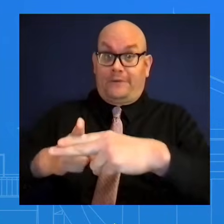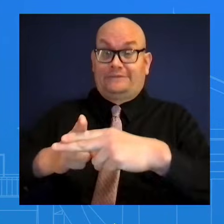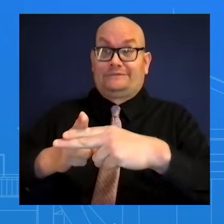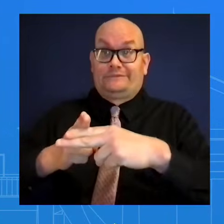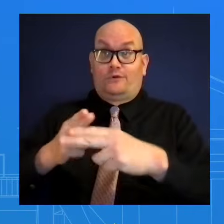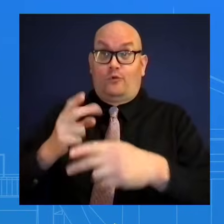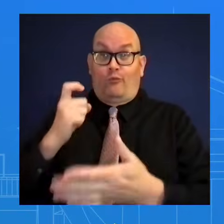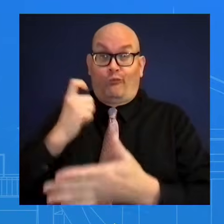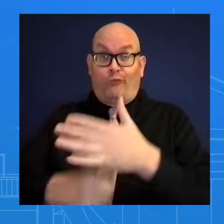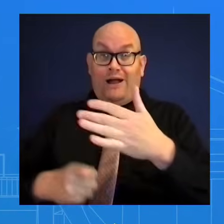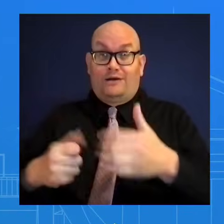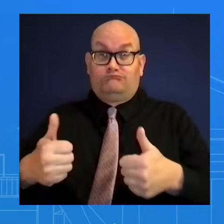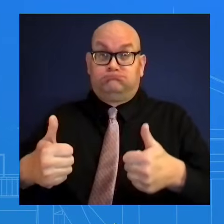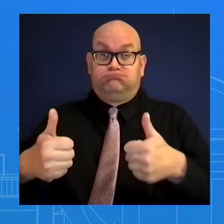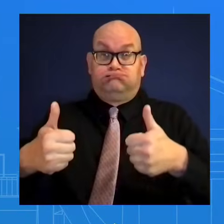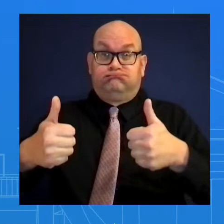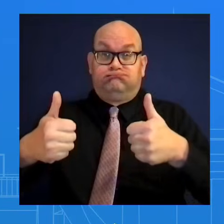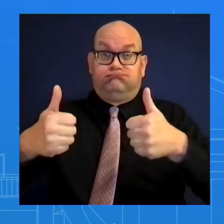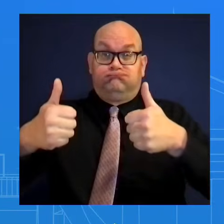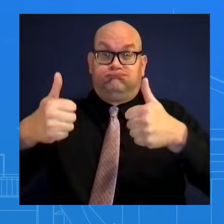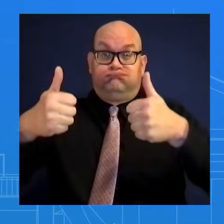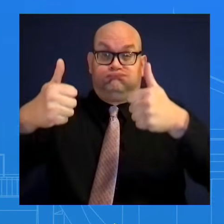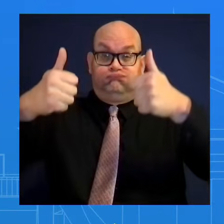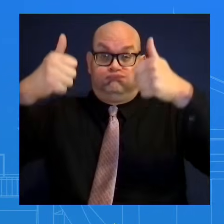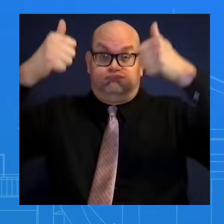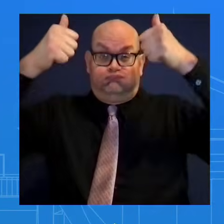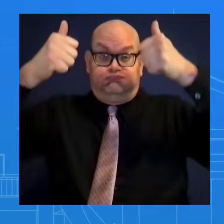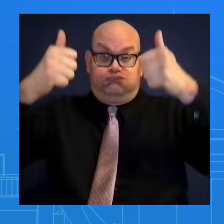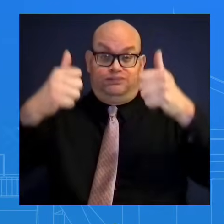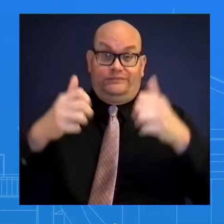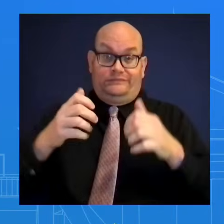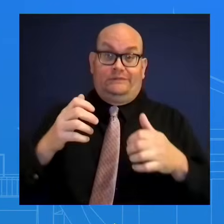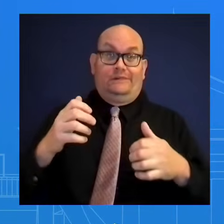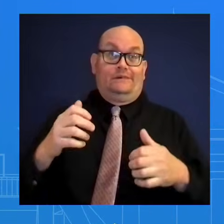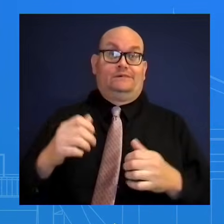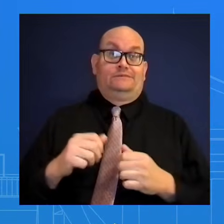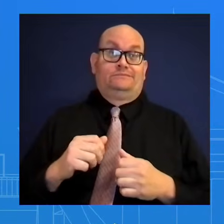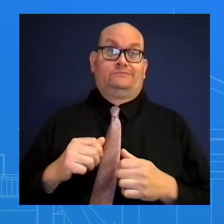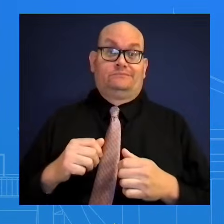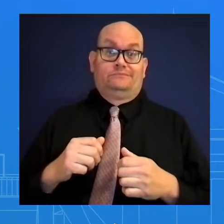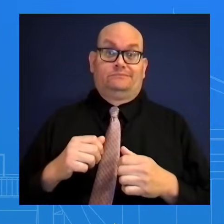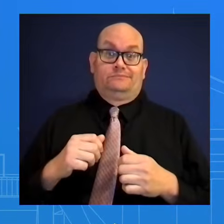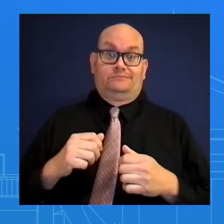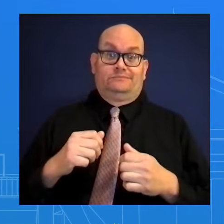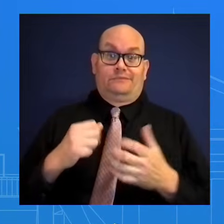he is the President of the United States. There are multiple issues, multiple topics that the President has to deal with.